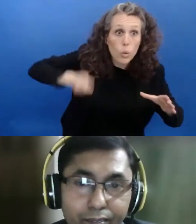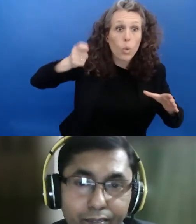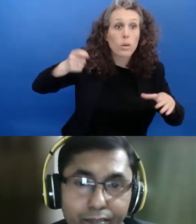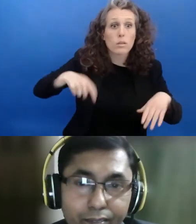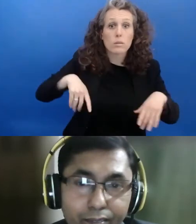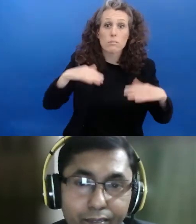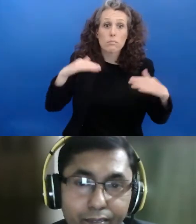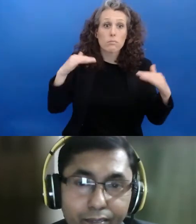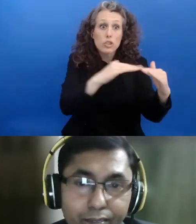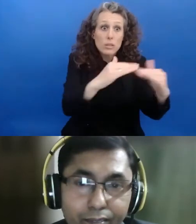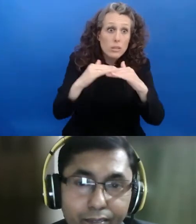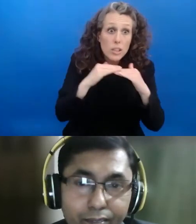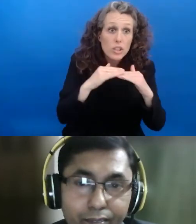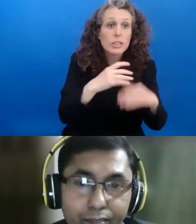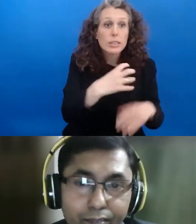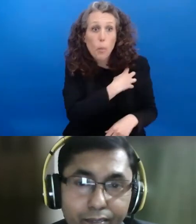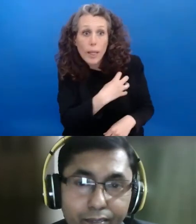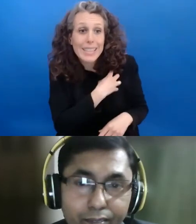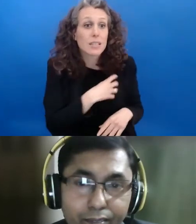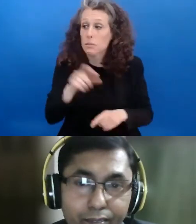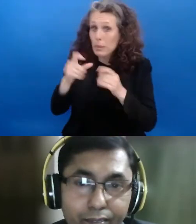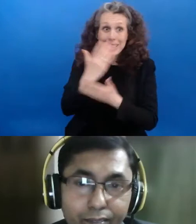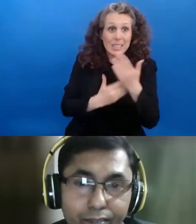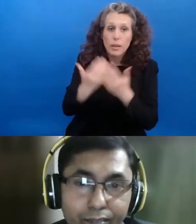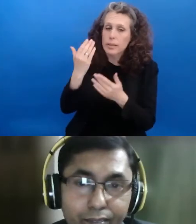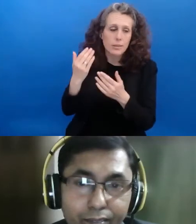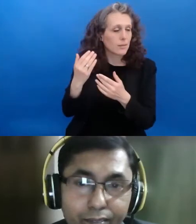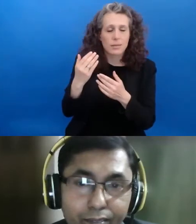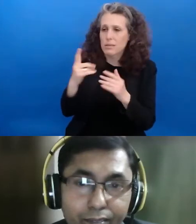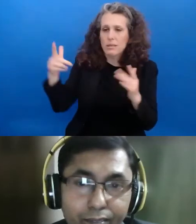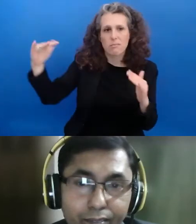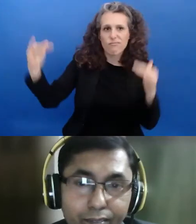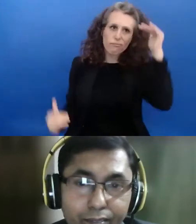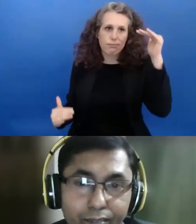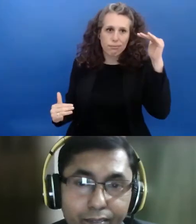disabilities are not treated equally there is no there are no measures of accessibility and